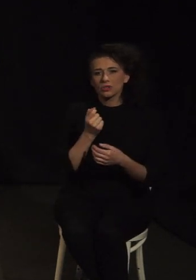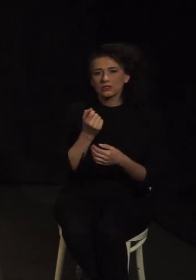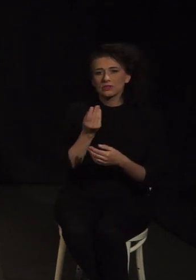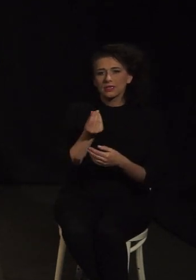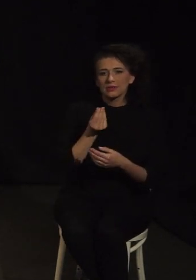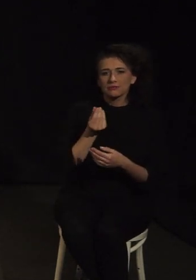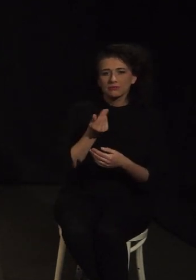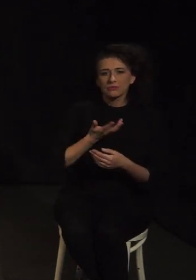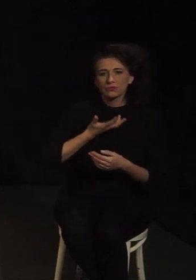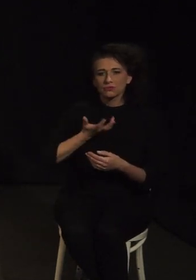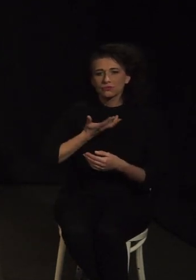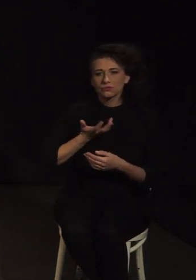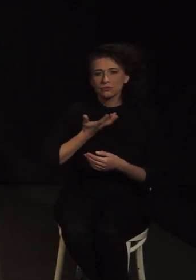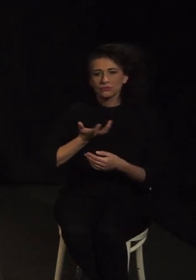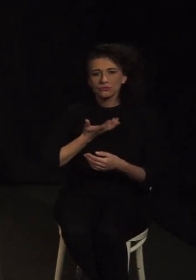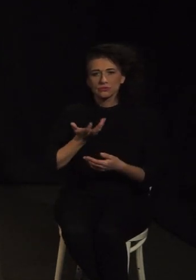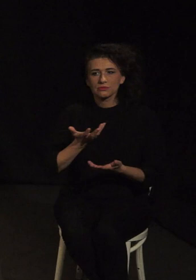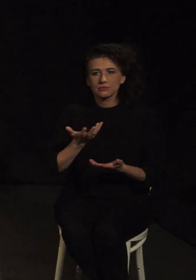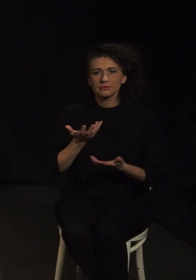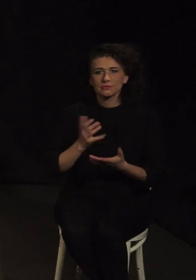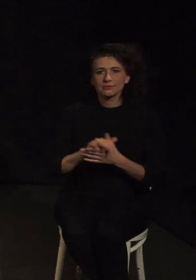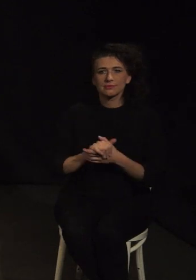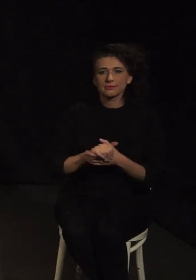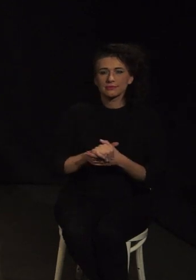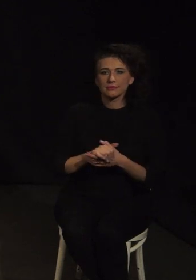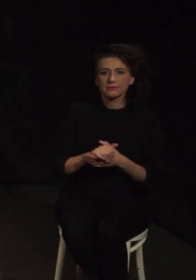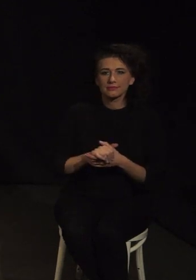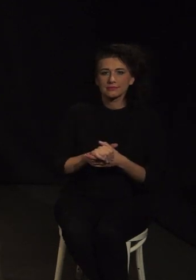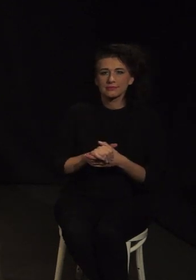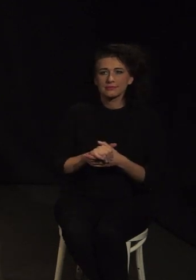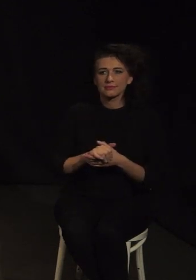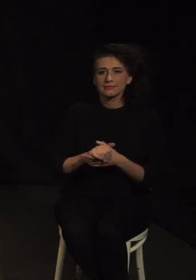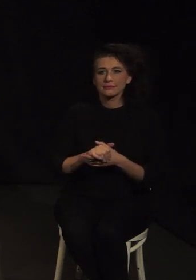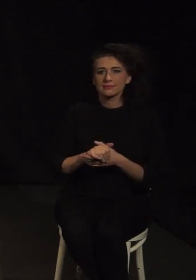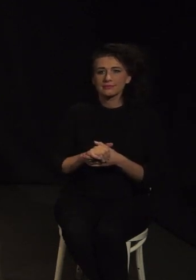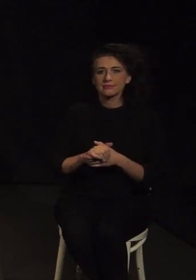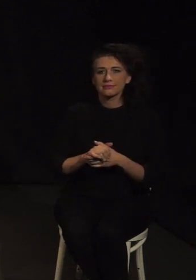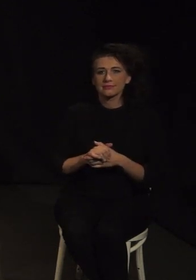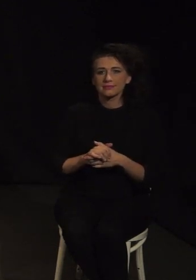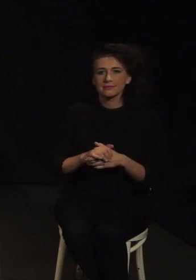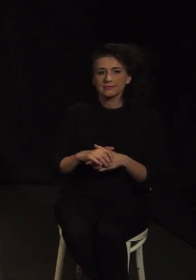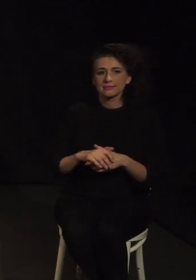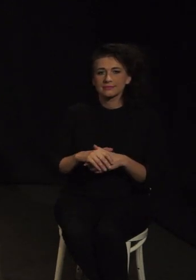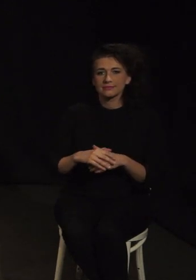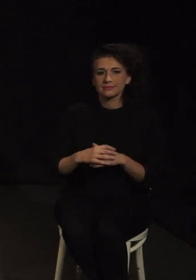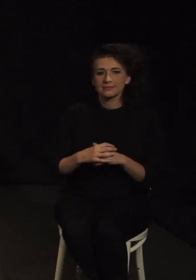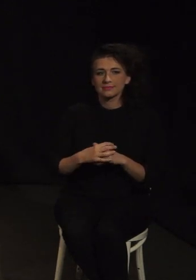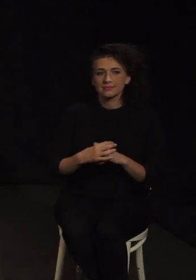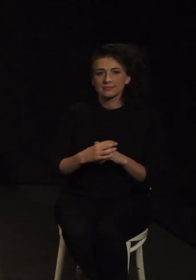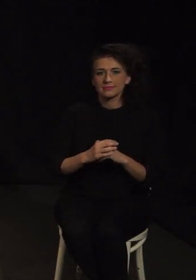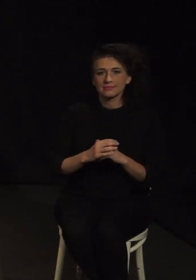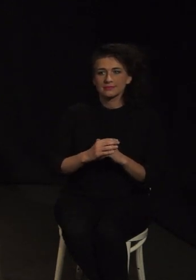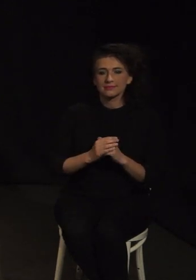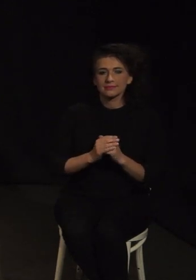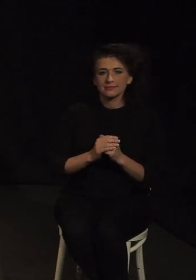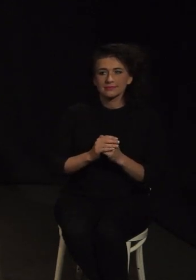"The Hunt" then? Excuse me? - "The Hunt?" I don't know it by heart. - "Mushrooming?"